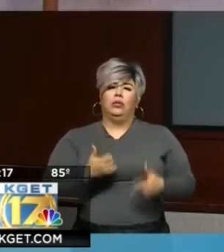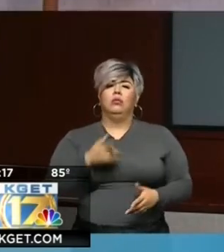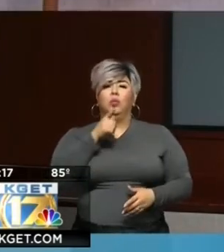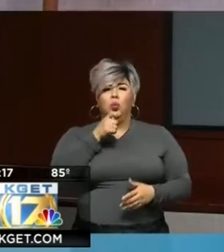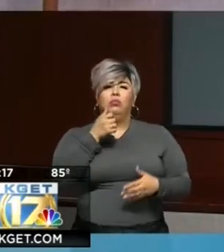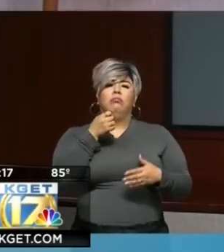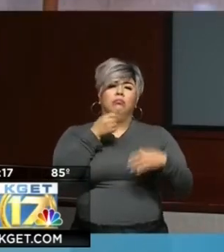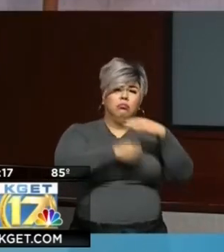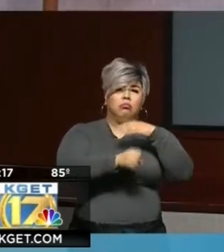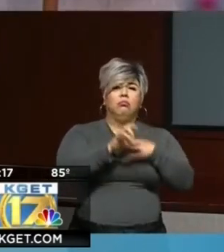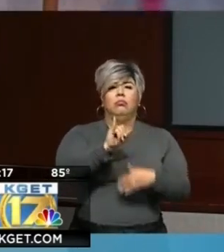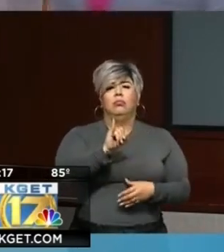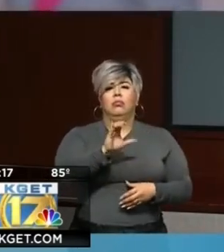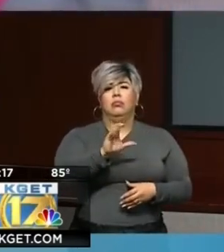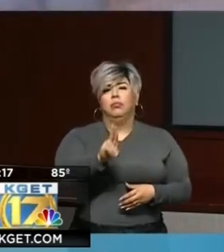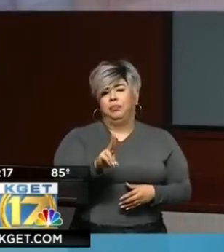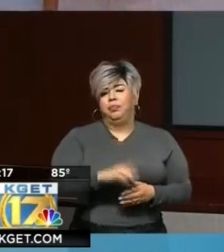THERE ARE 67 COVID-19 PATIENTS